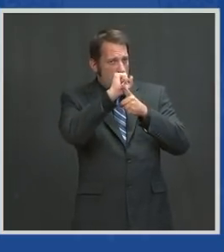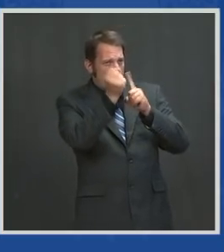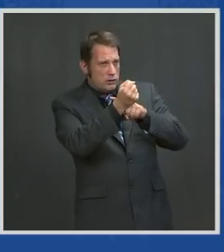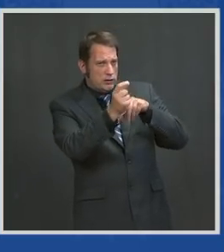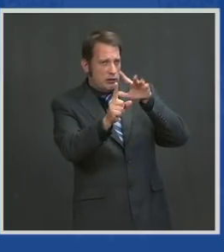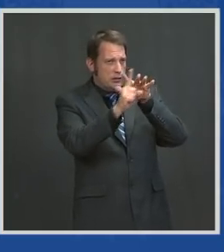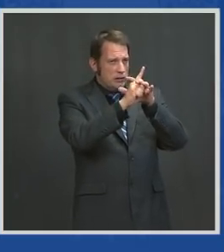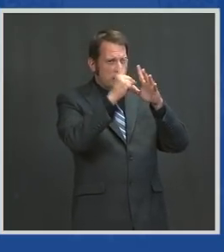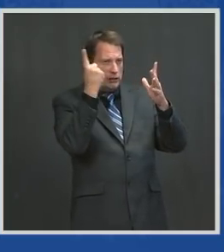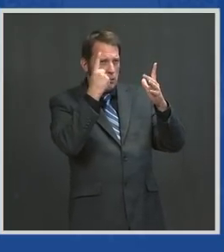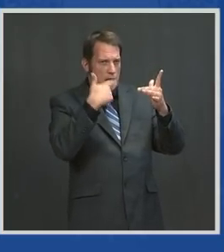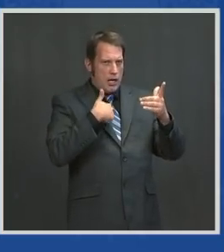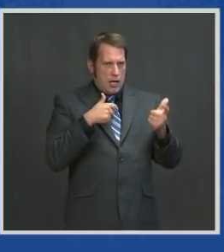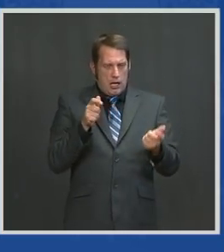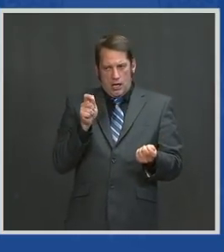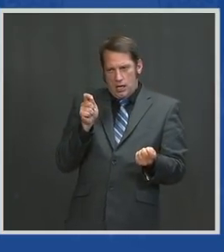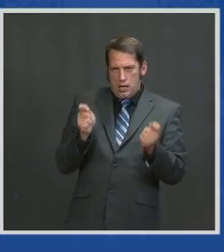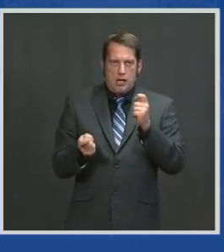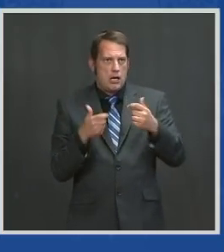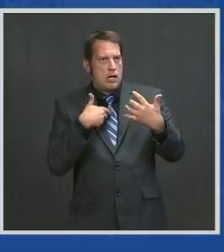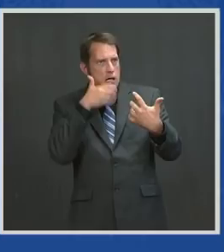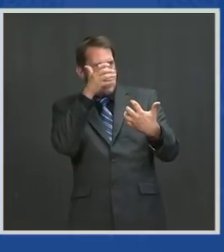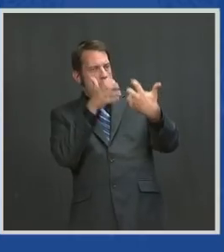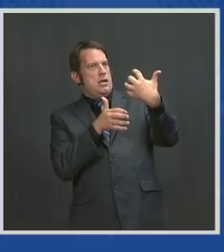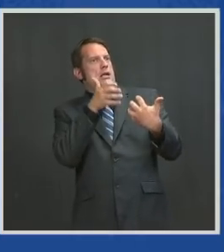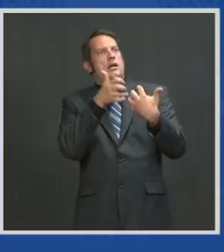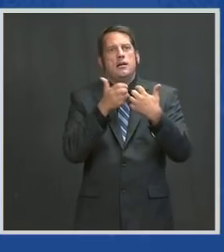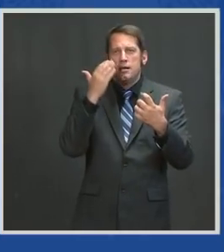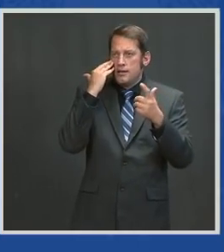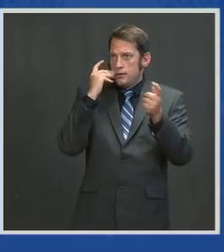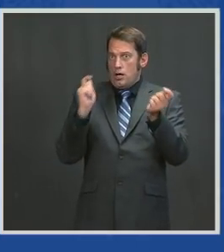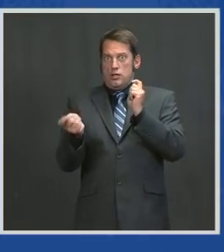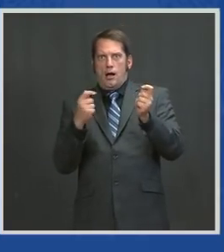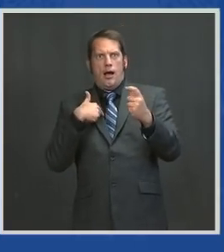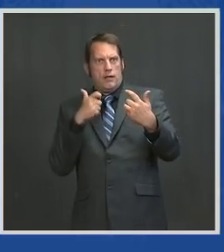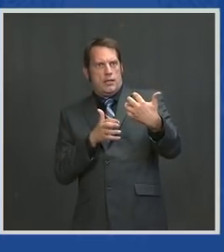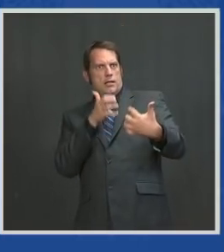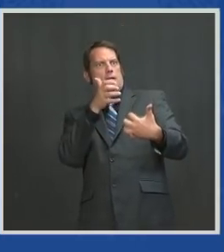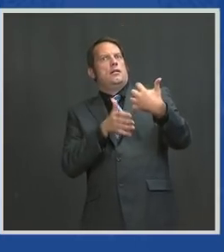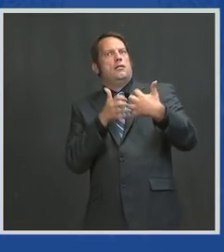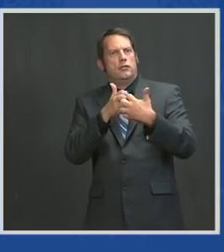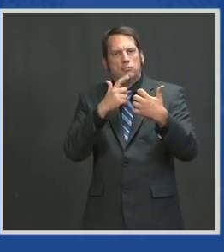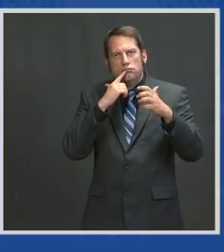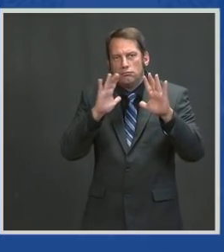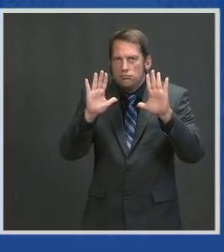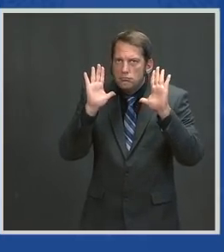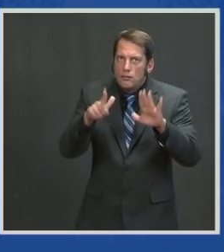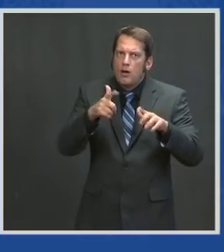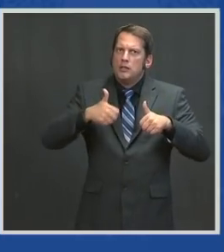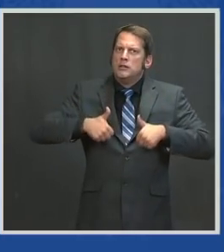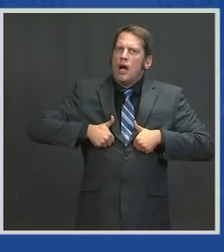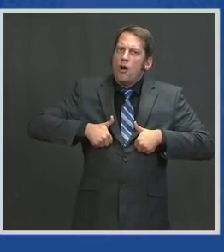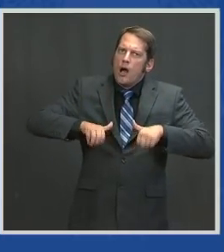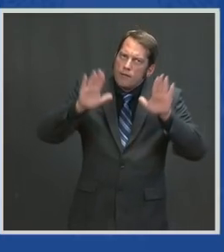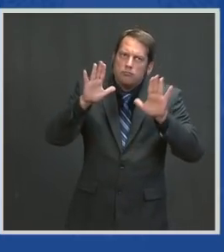It's an education in sacrifice that our first guest tonight has worked to highlight to others throughout her career